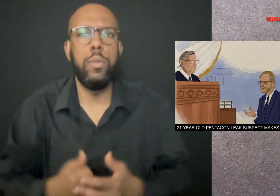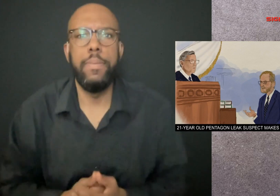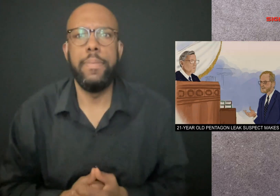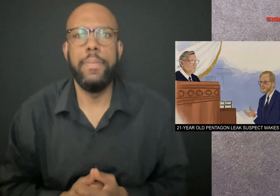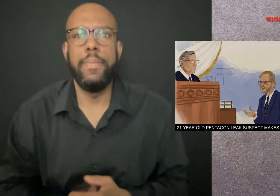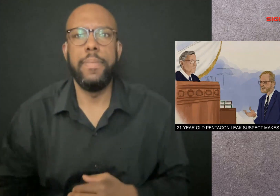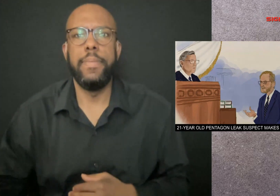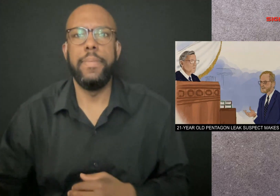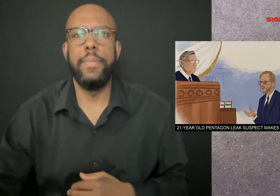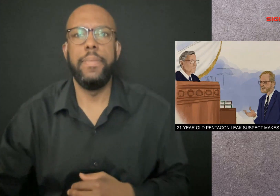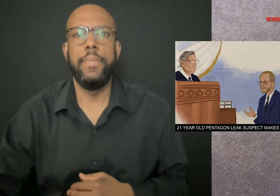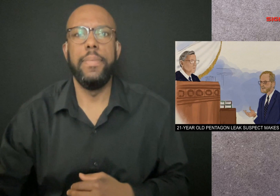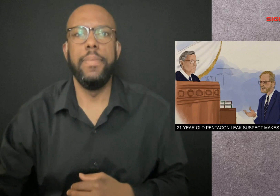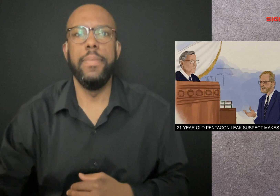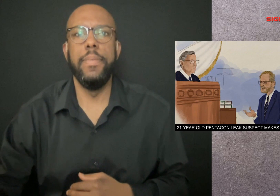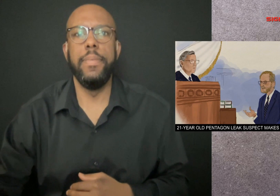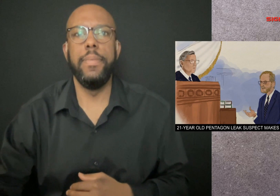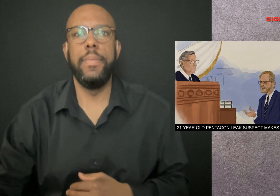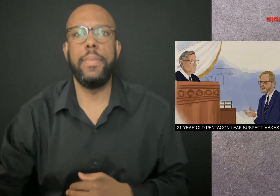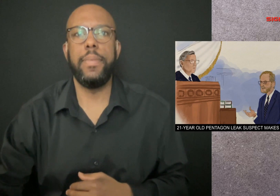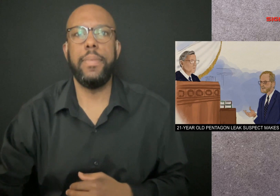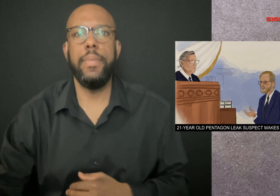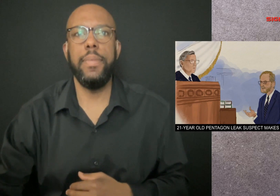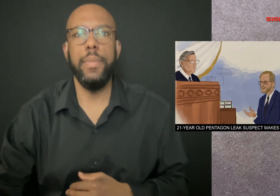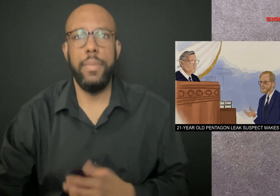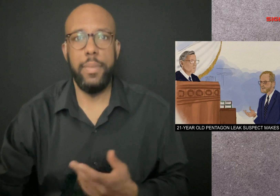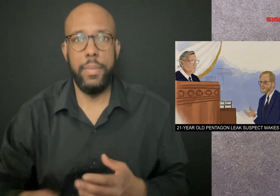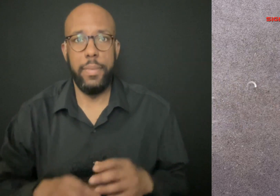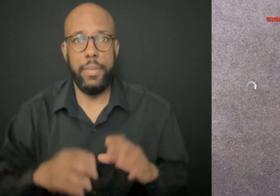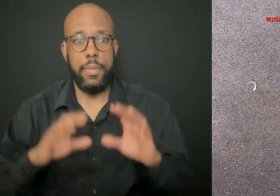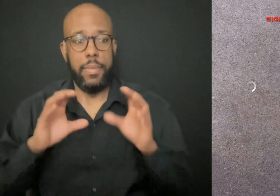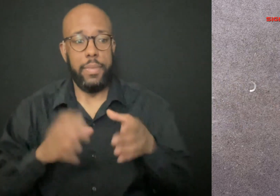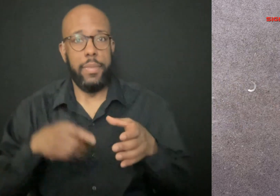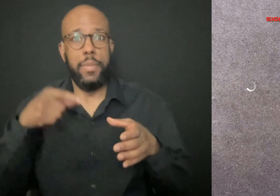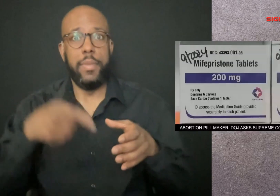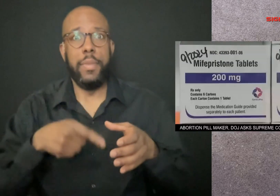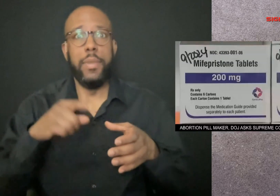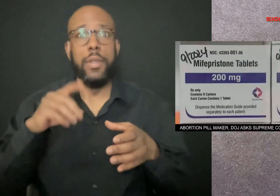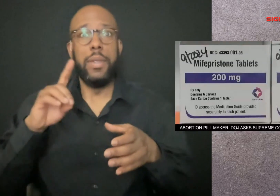he is believed to be the leader of an internet chat group called Discord